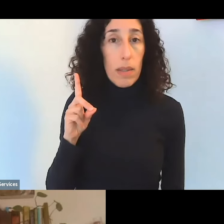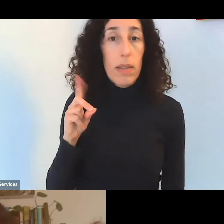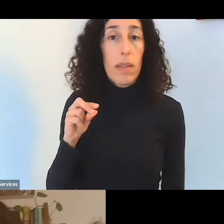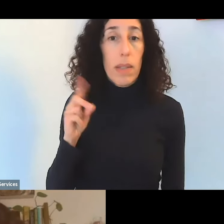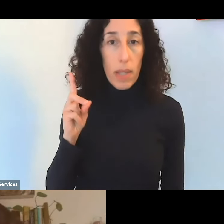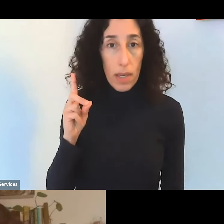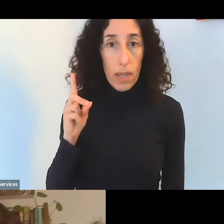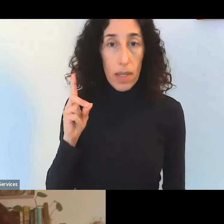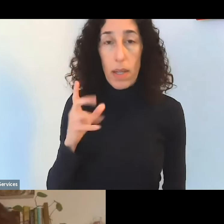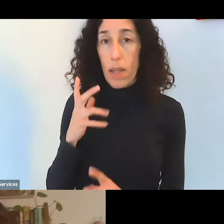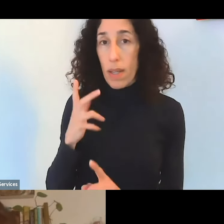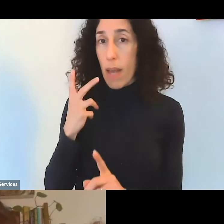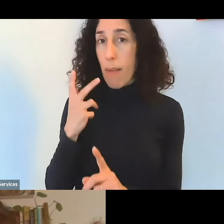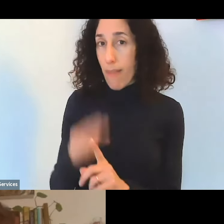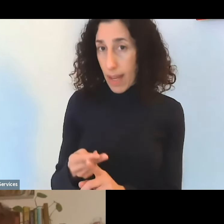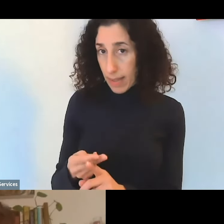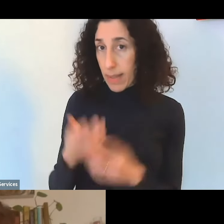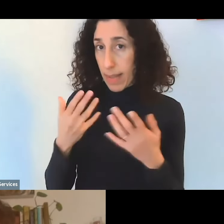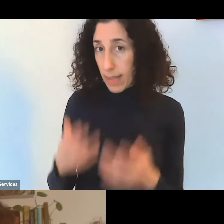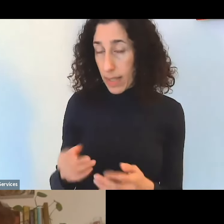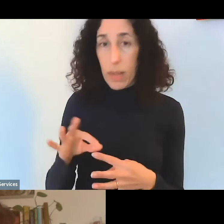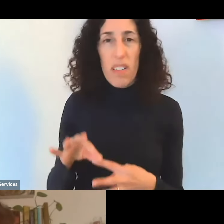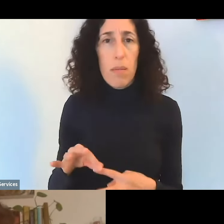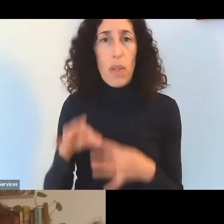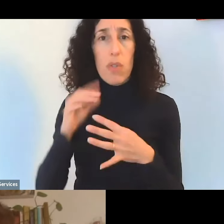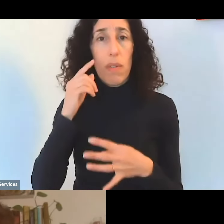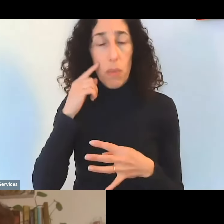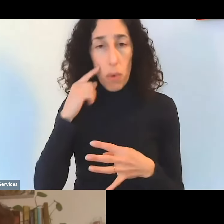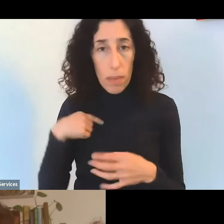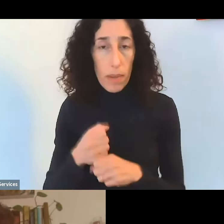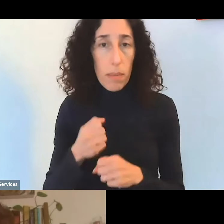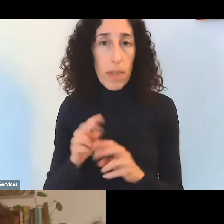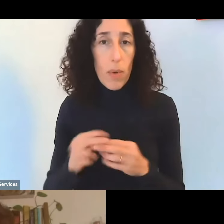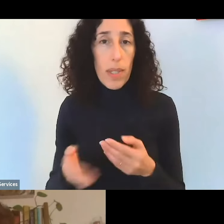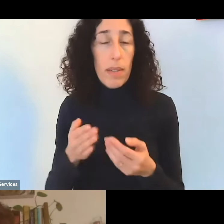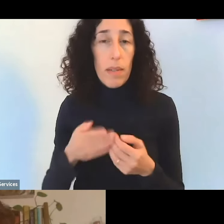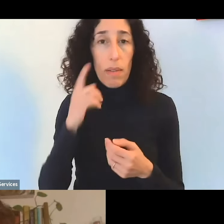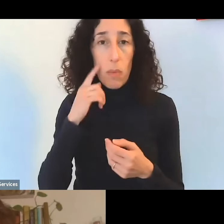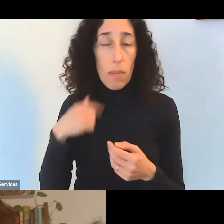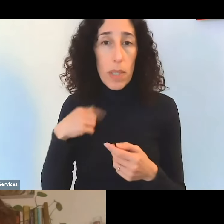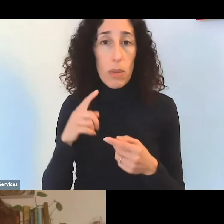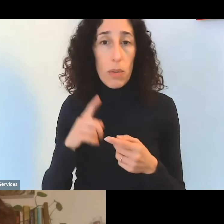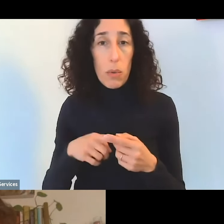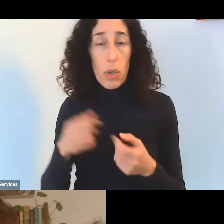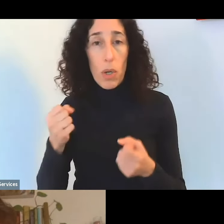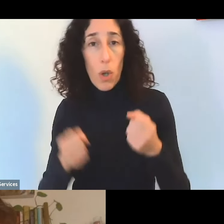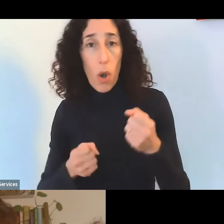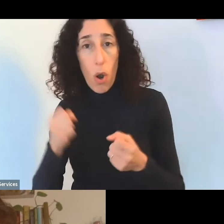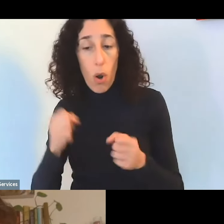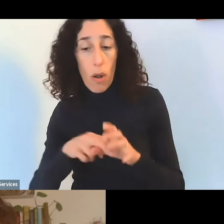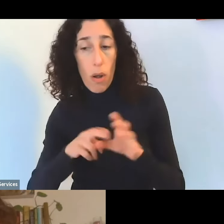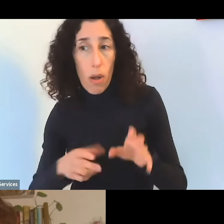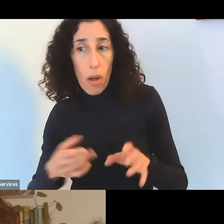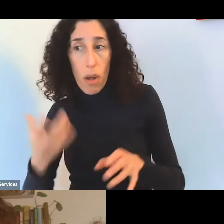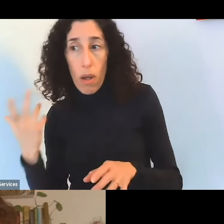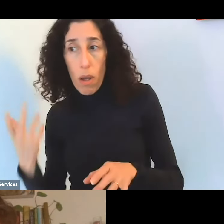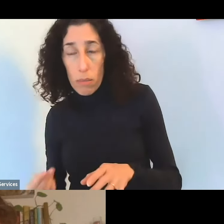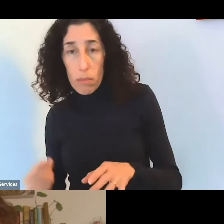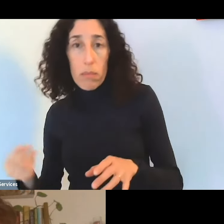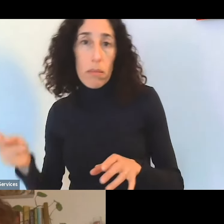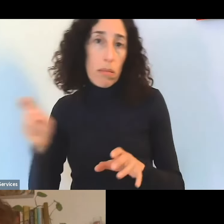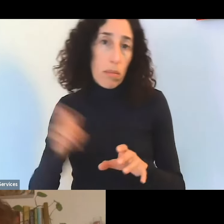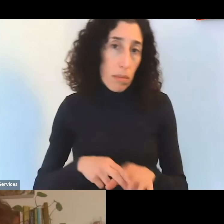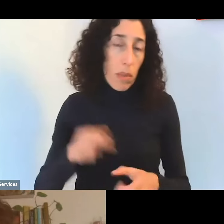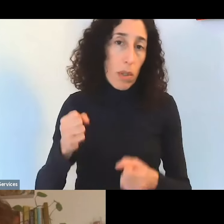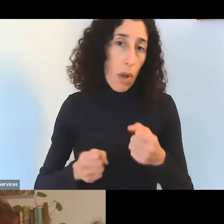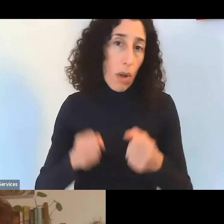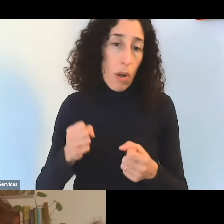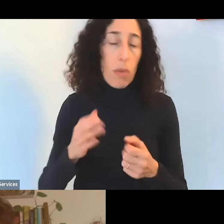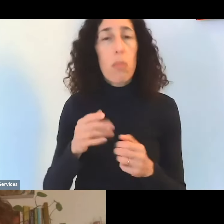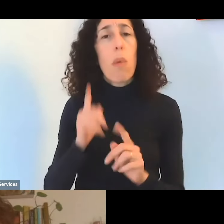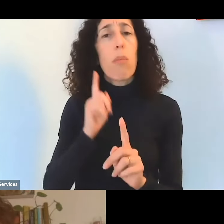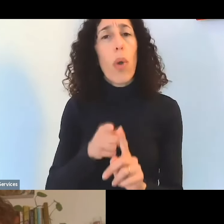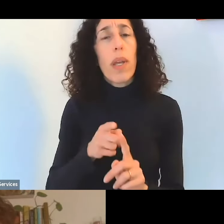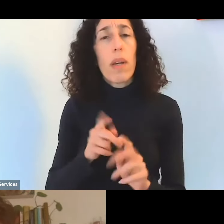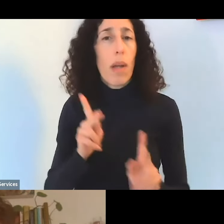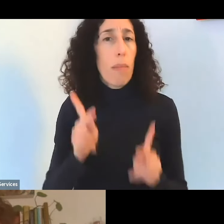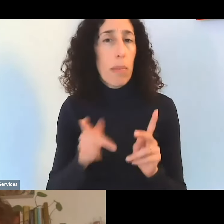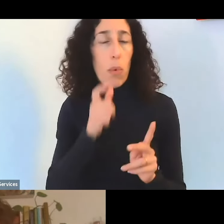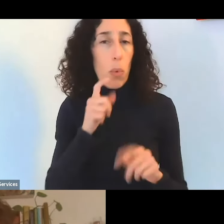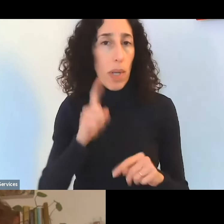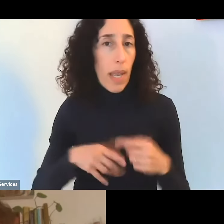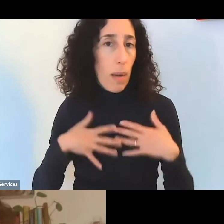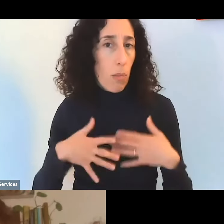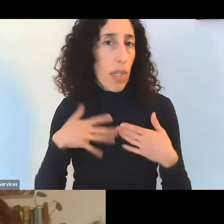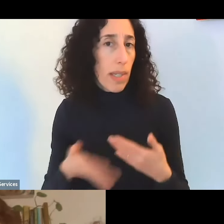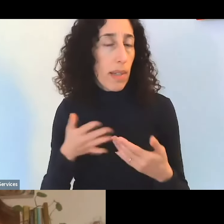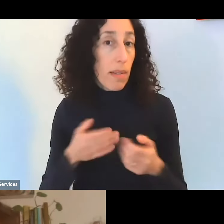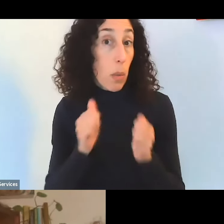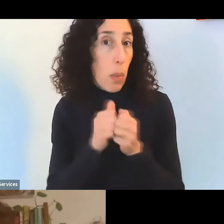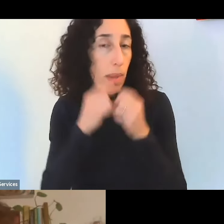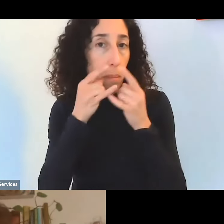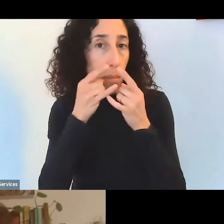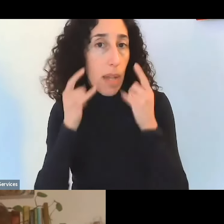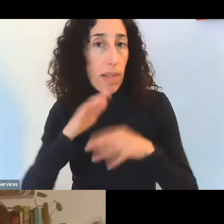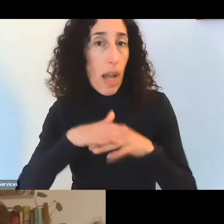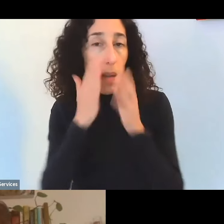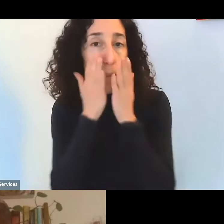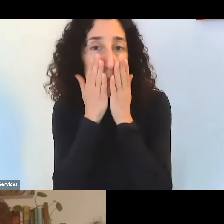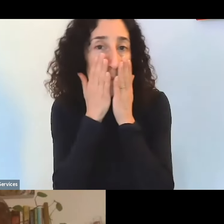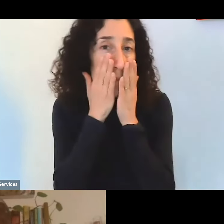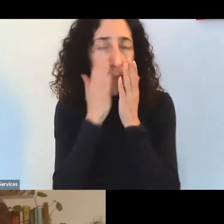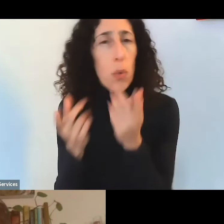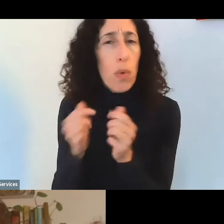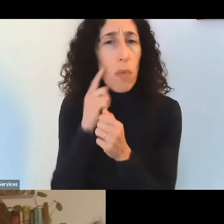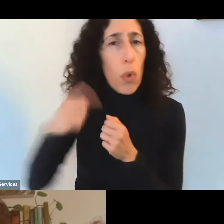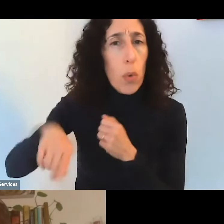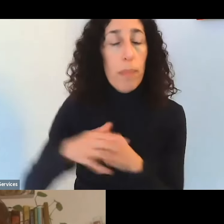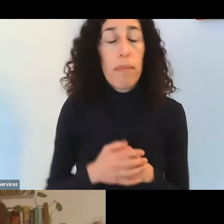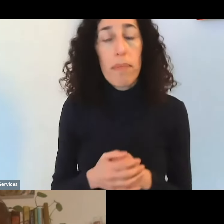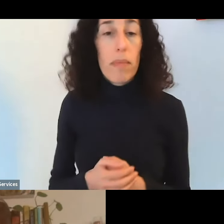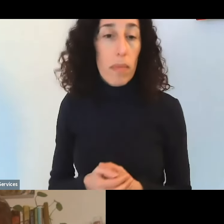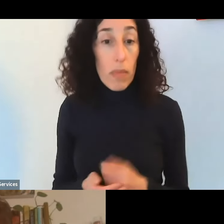really breathe with a mask on to go about their ways as well as get the COVID shots in particular? Luckily the provider accommodated me to come in from the car just when I'm ready to be vaccinated. But that's a condition we need to be concerned about. People who can't really breathe with a mask. Thank you.